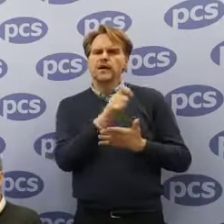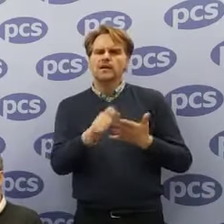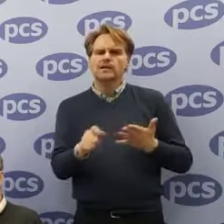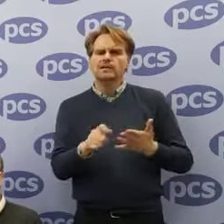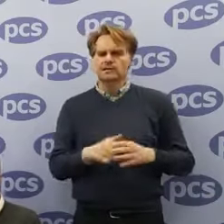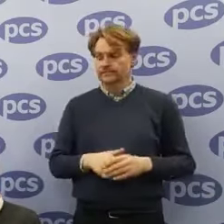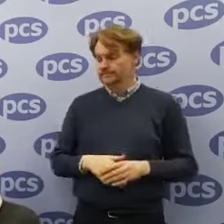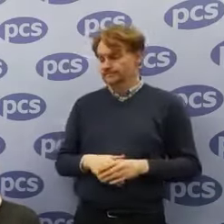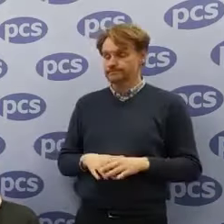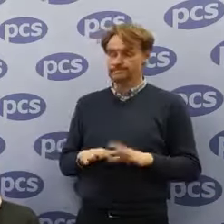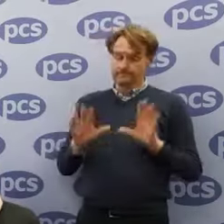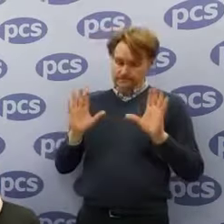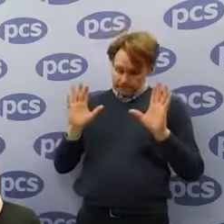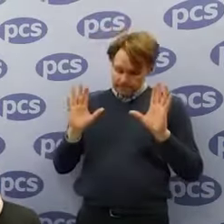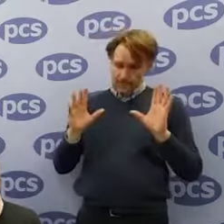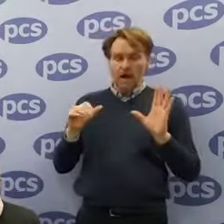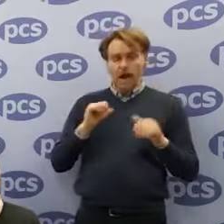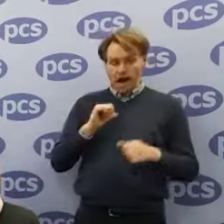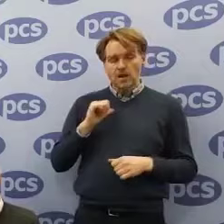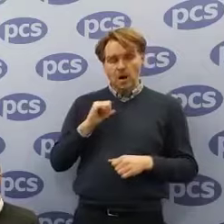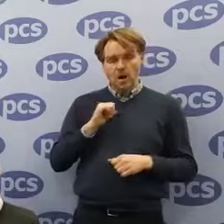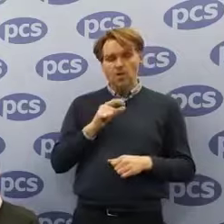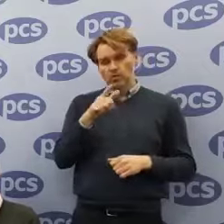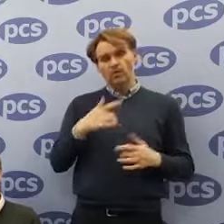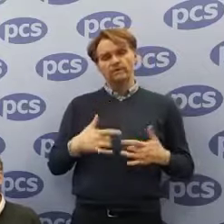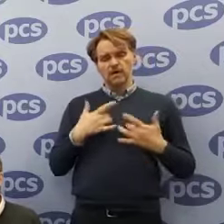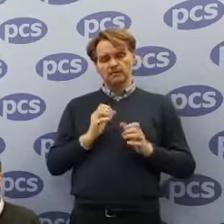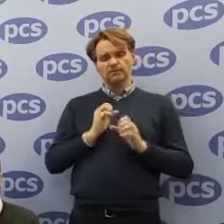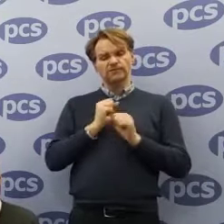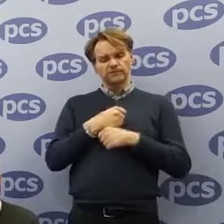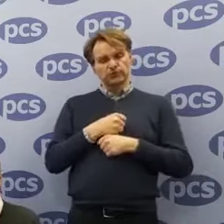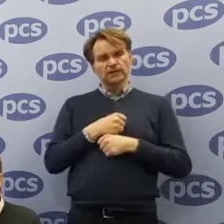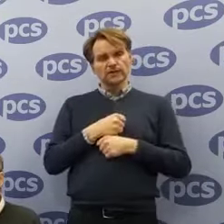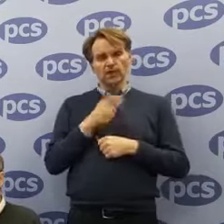and lots of members of our union of course are new to the union and they won't